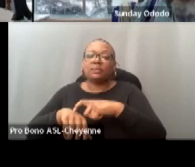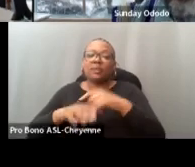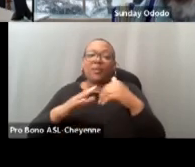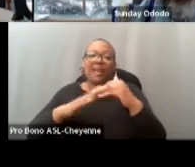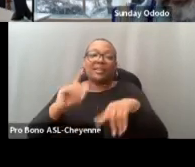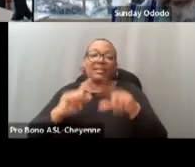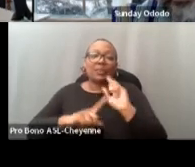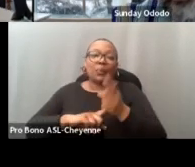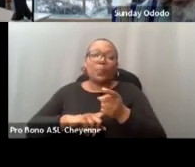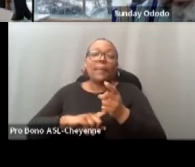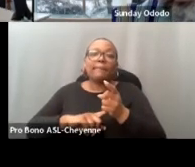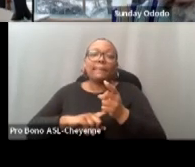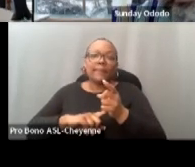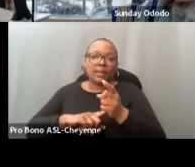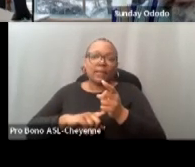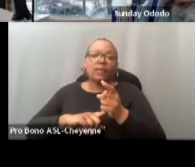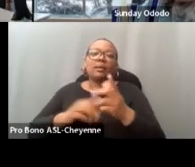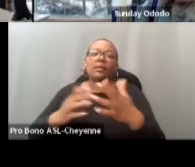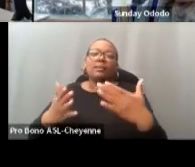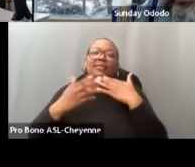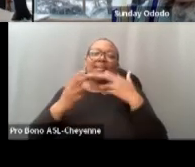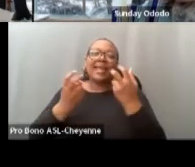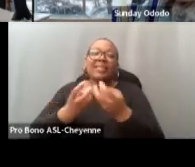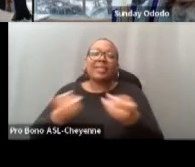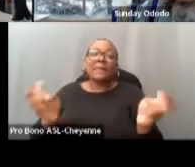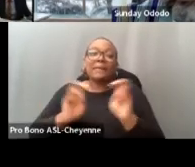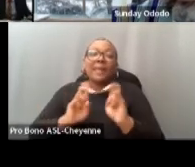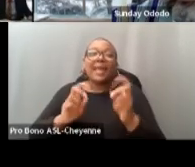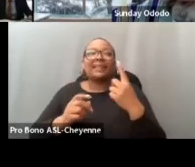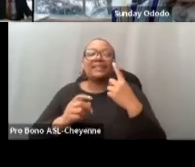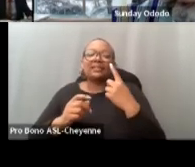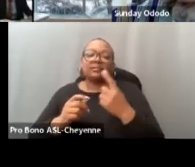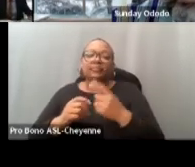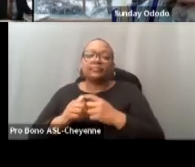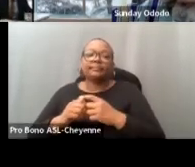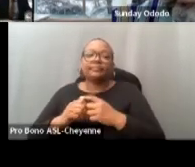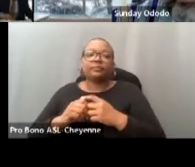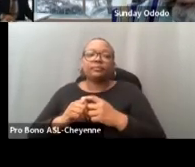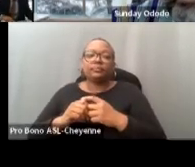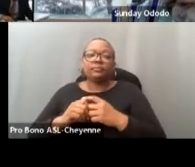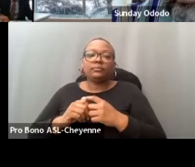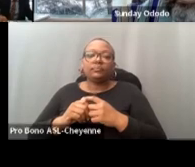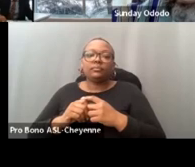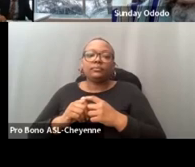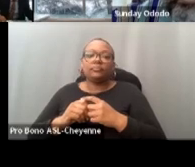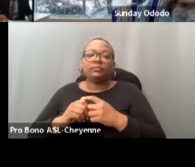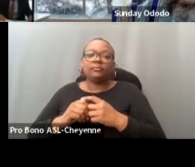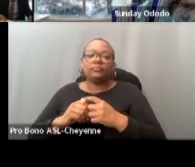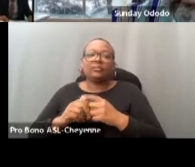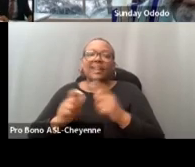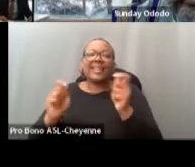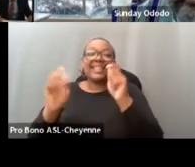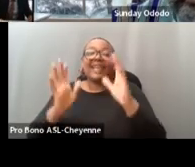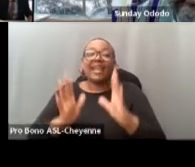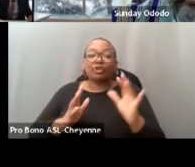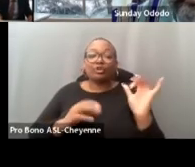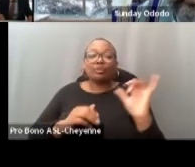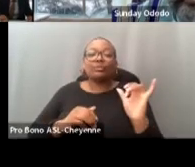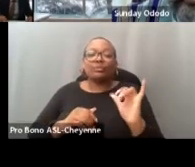I'm just gonna thank the panelists and the editors, actually, of this book,